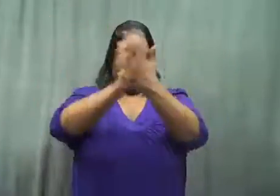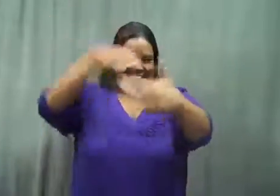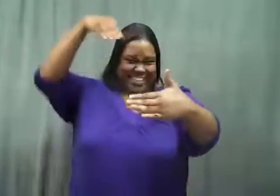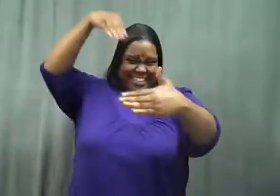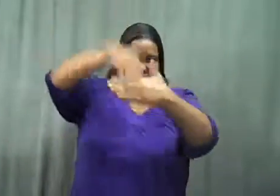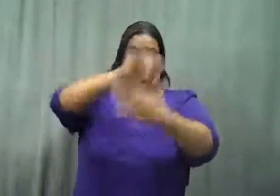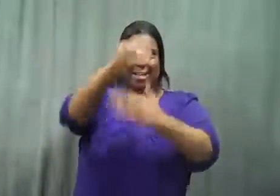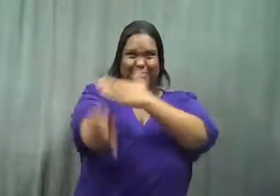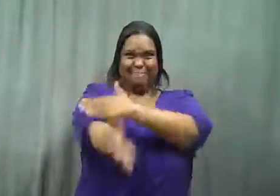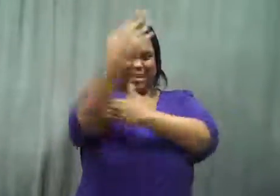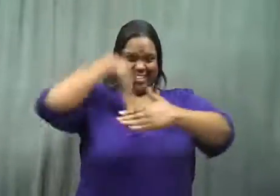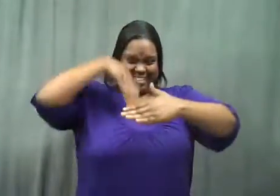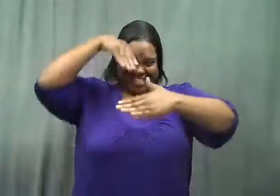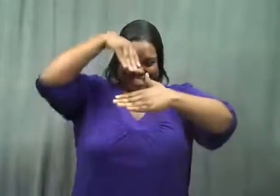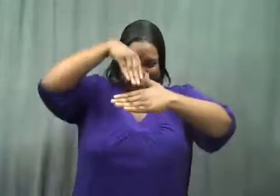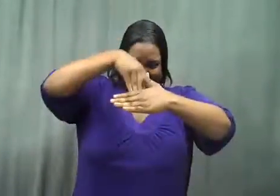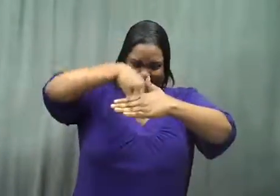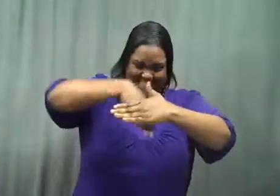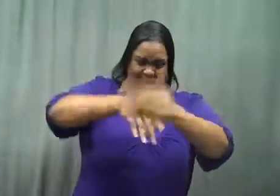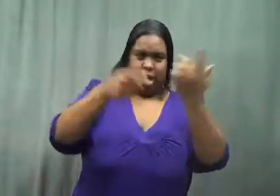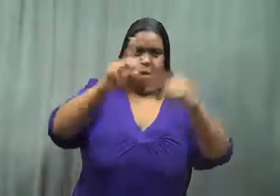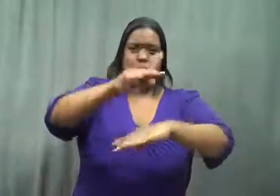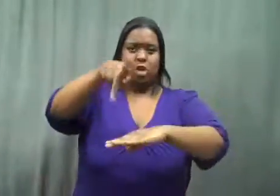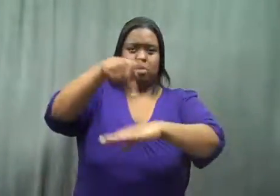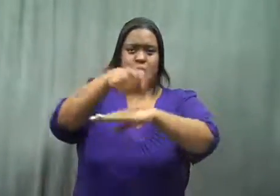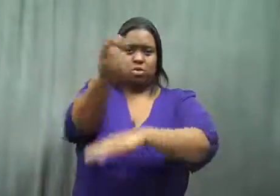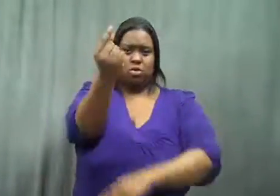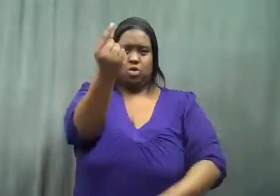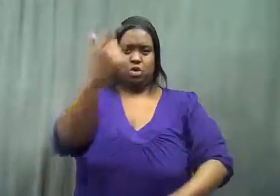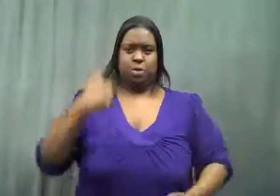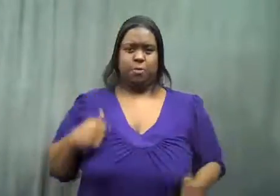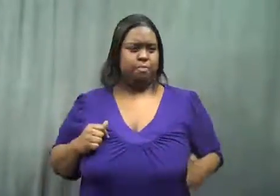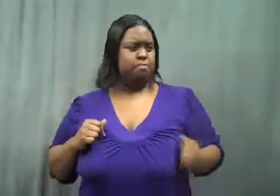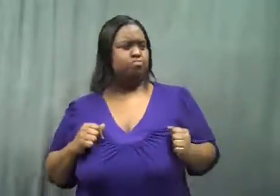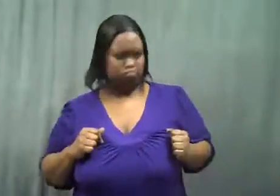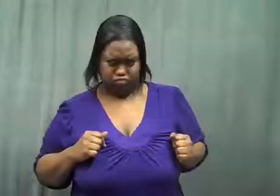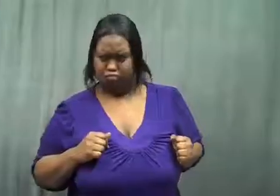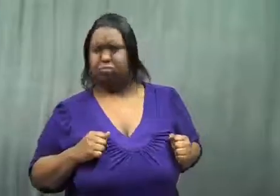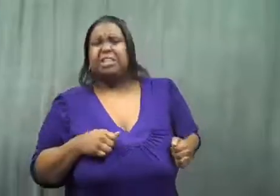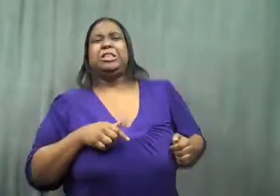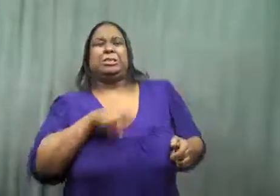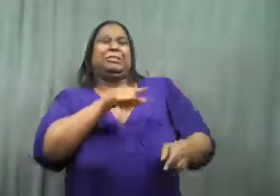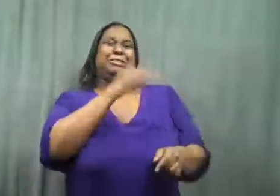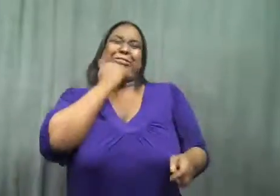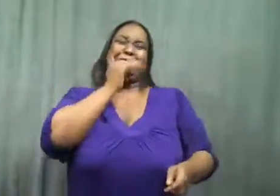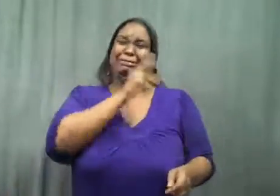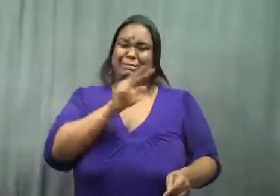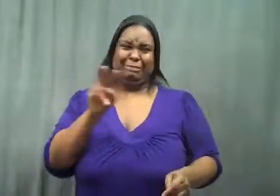I went into school that morning, the principal laughed at some of the clothing.